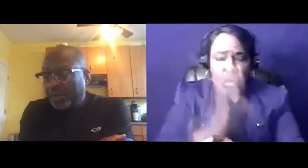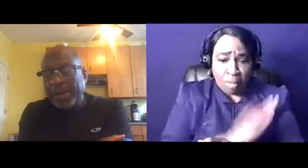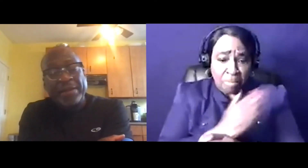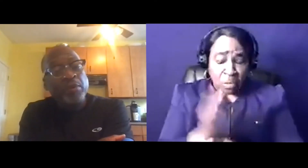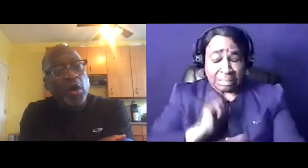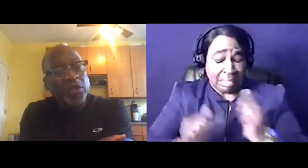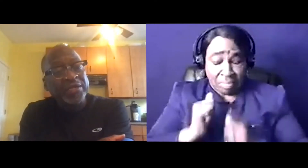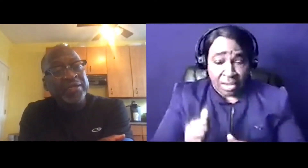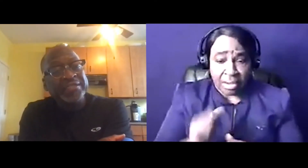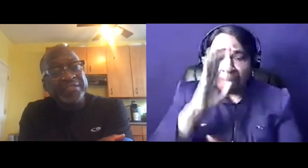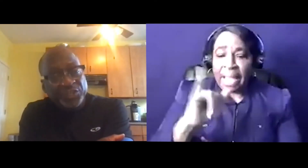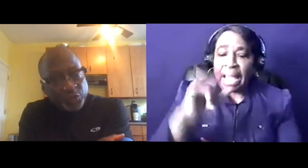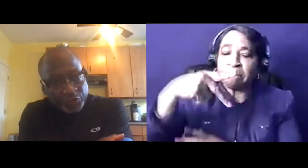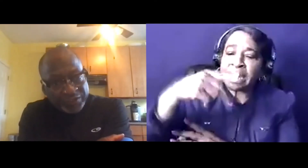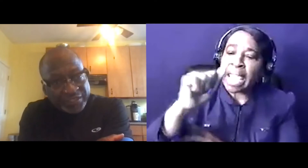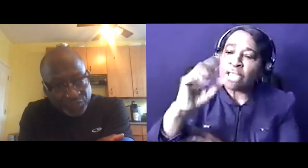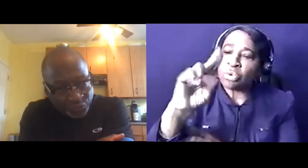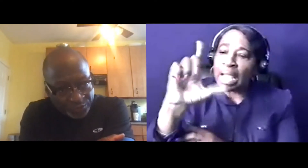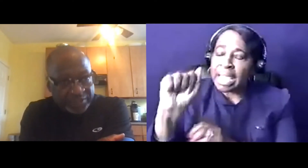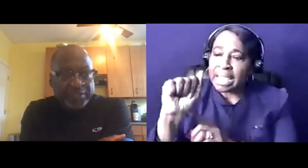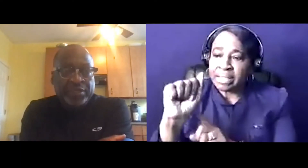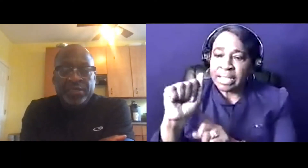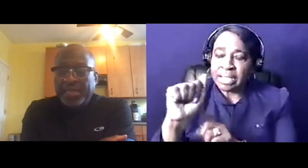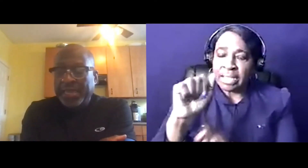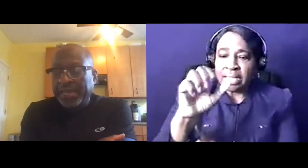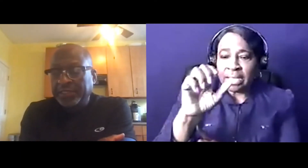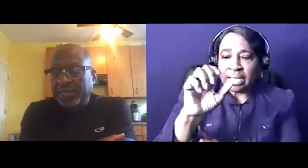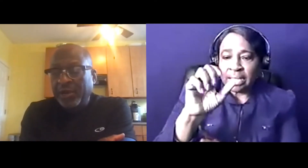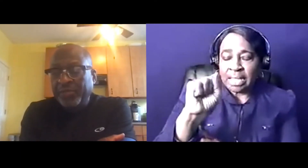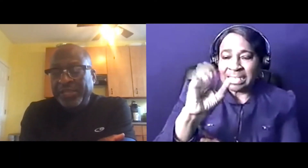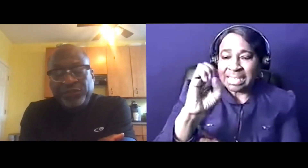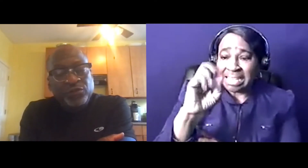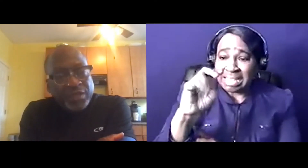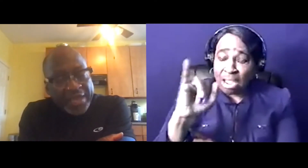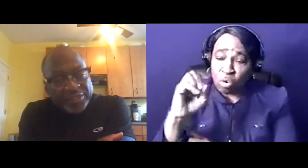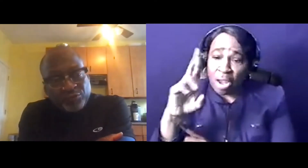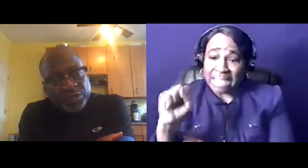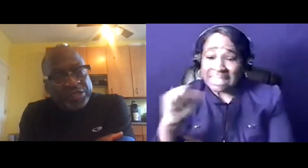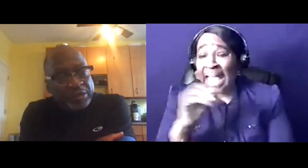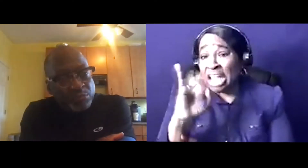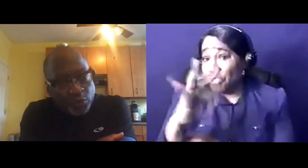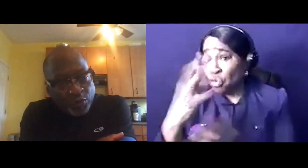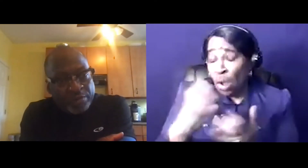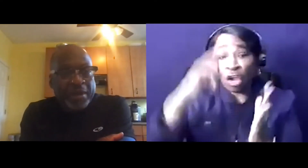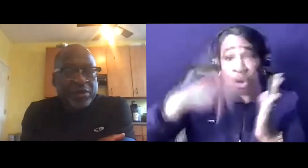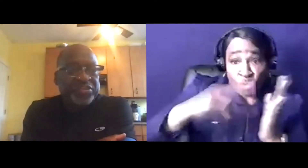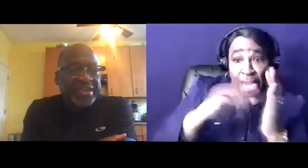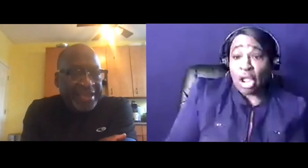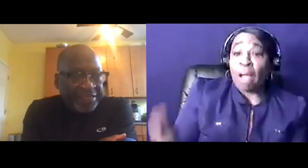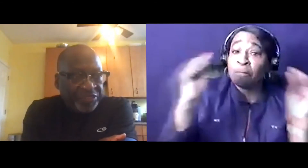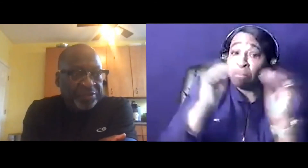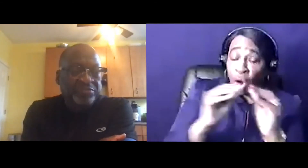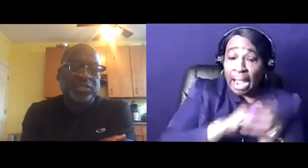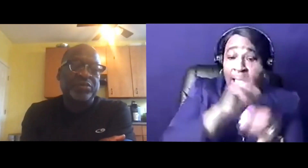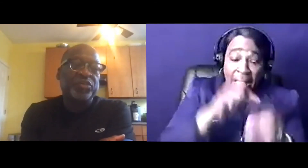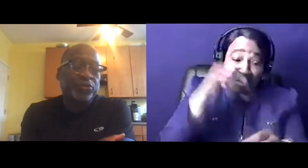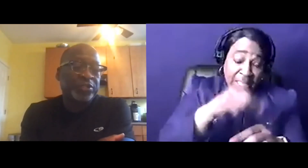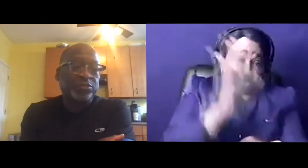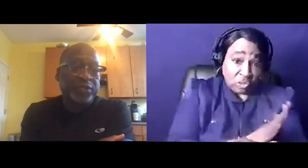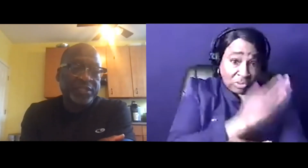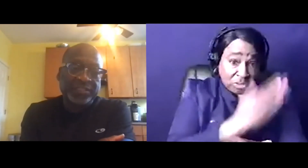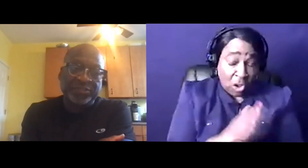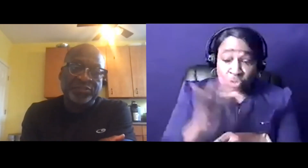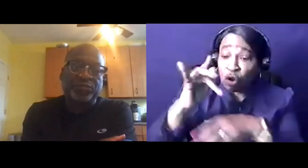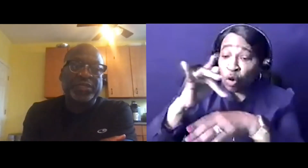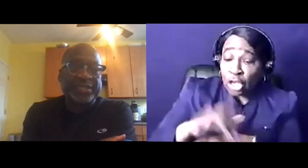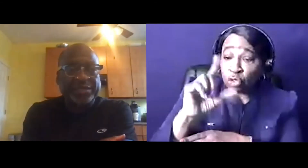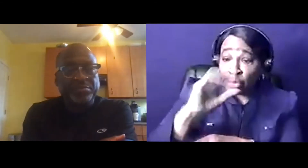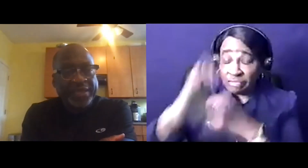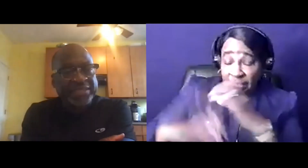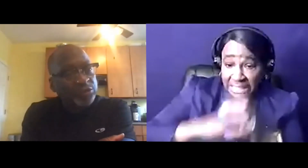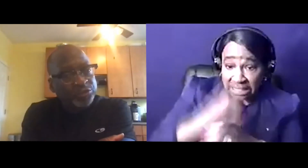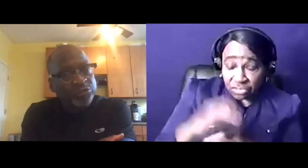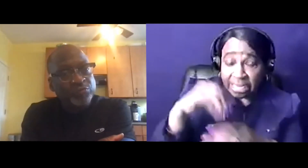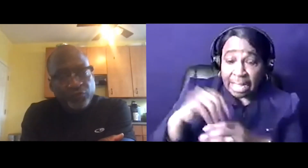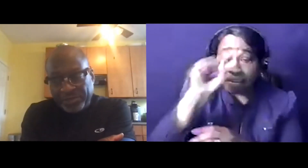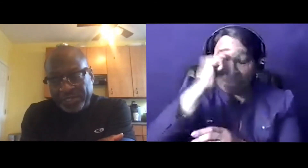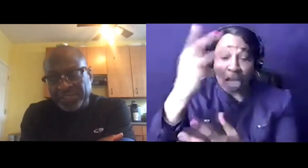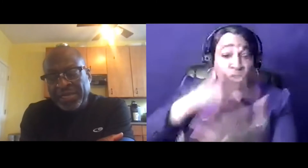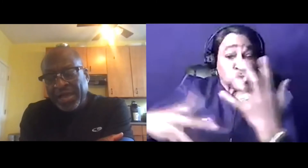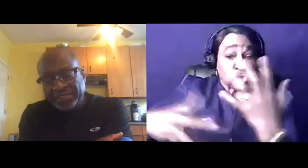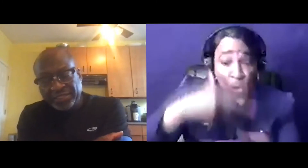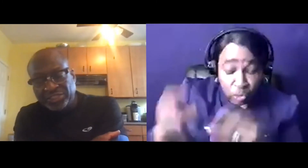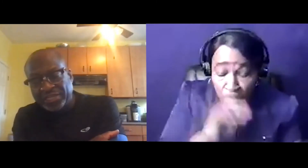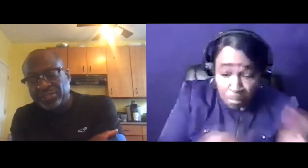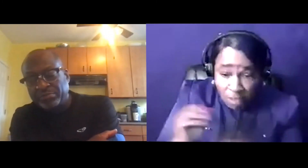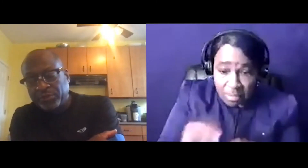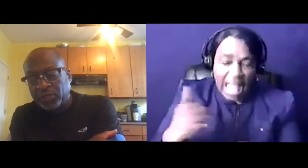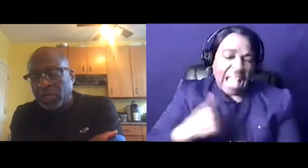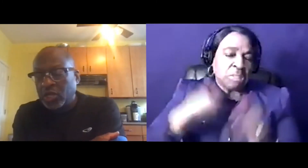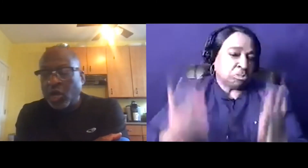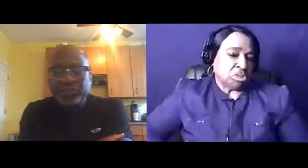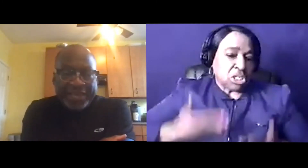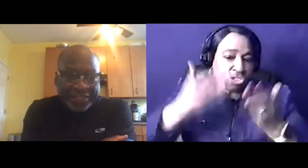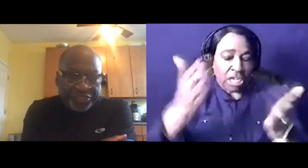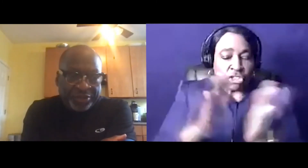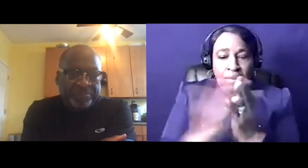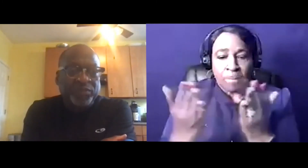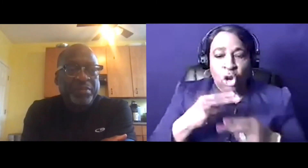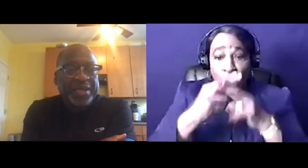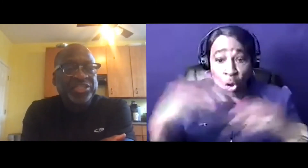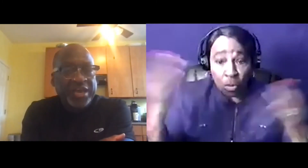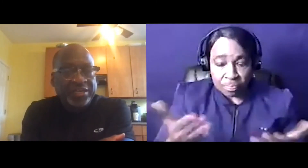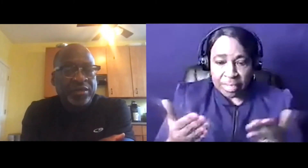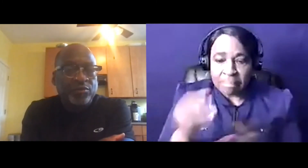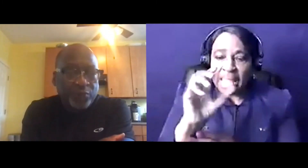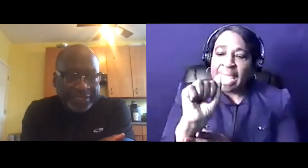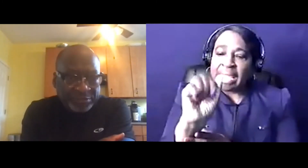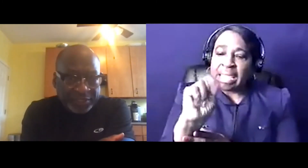by Paula Seniors. And if you'd like to read more about the anthems of the early 20th century in Black social movements, I suggest a book called Anthem by Shana Redmond.